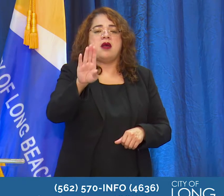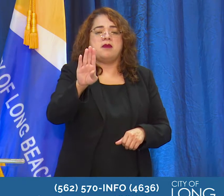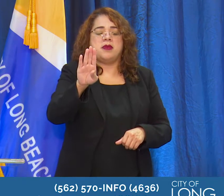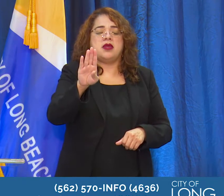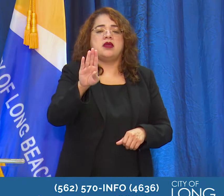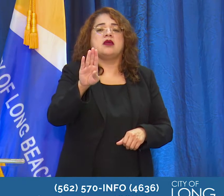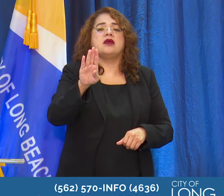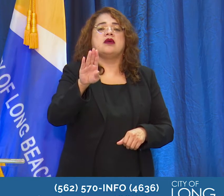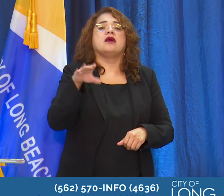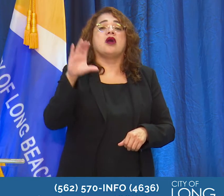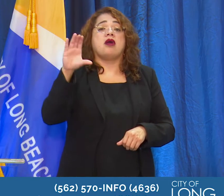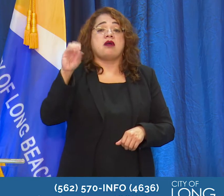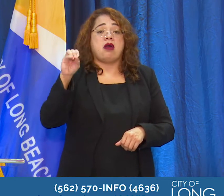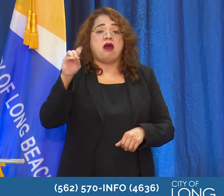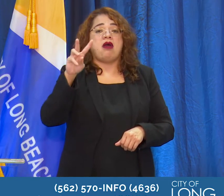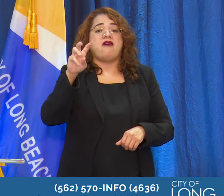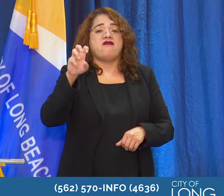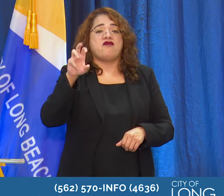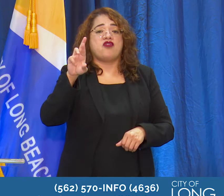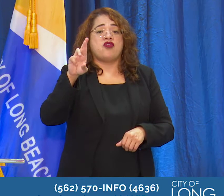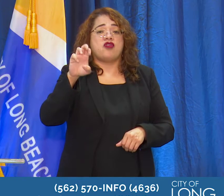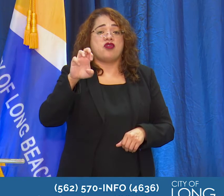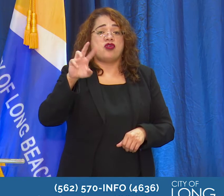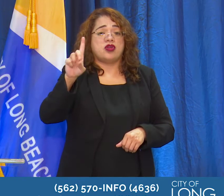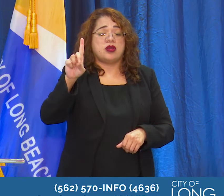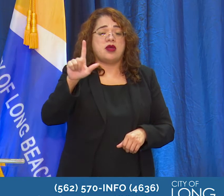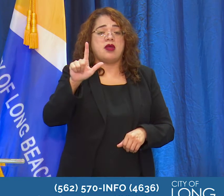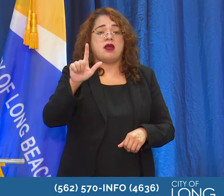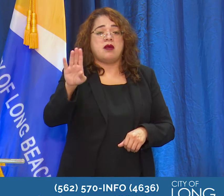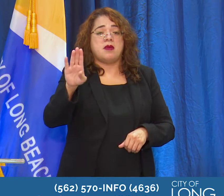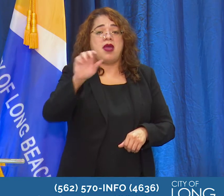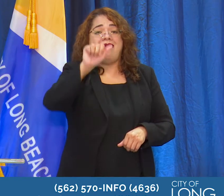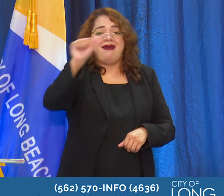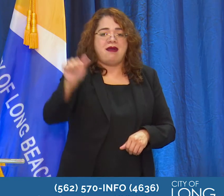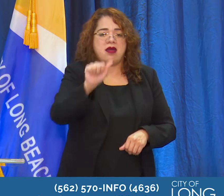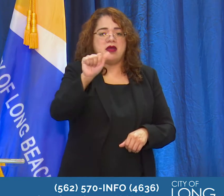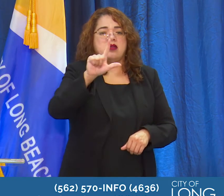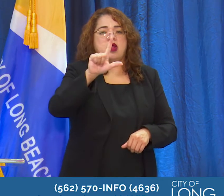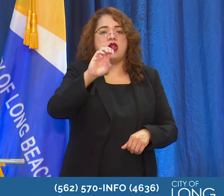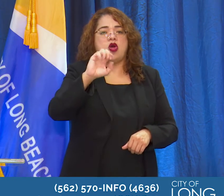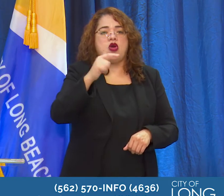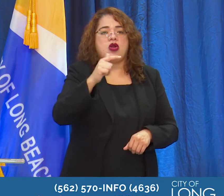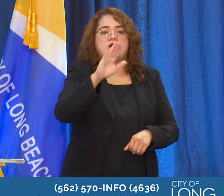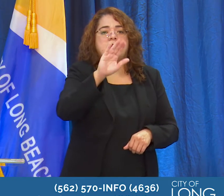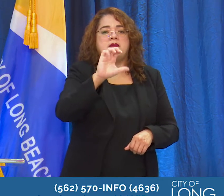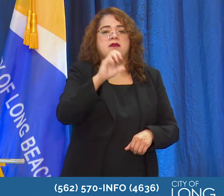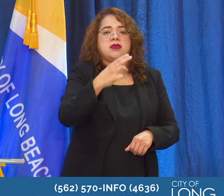So coveredlb@longbeach.gov, and we'll call you at your earliest convenience.